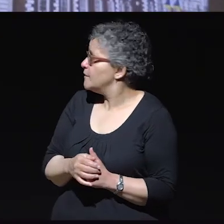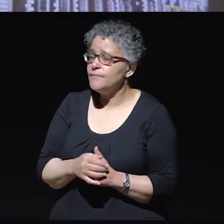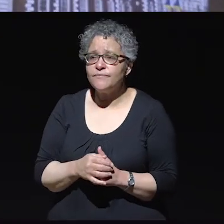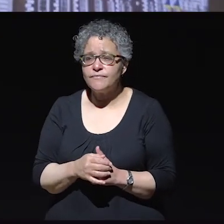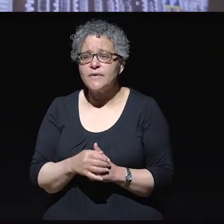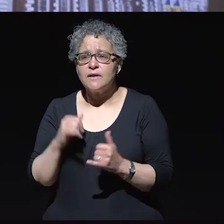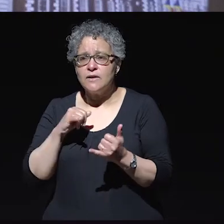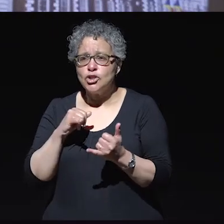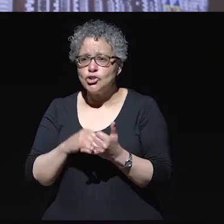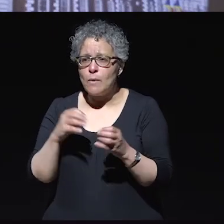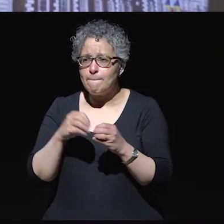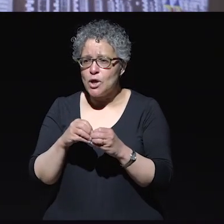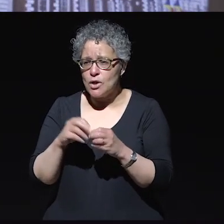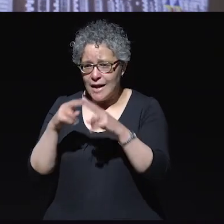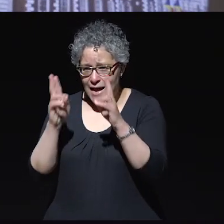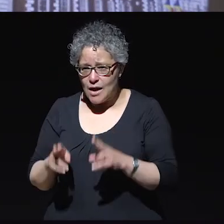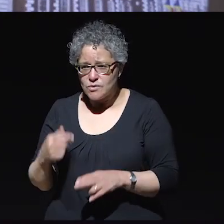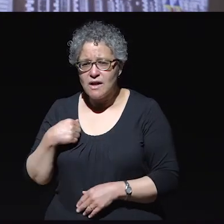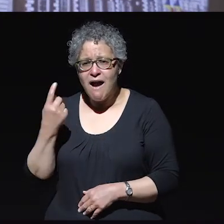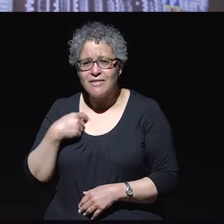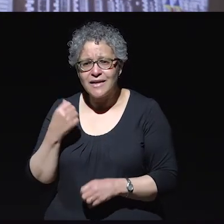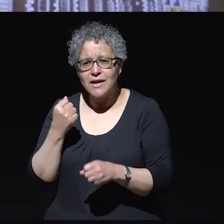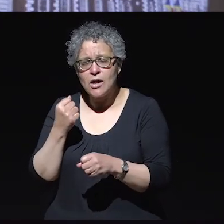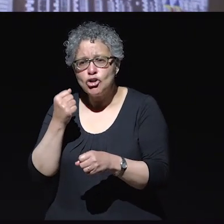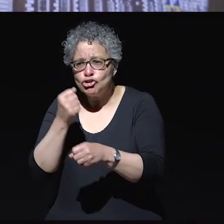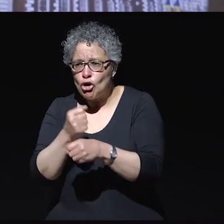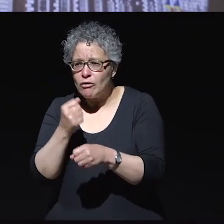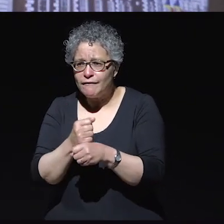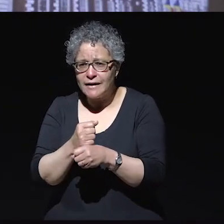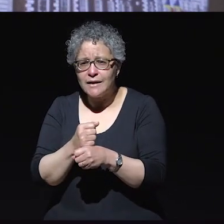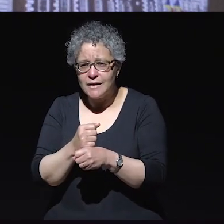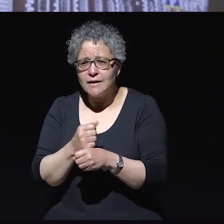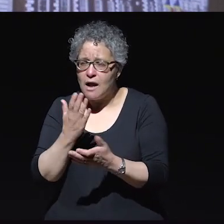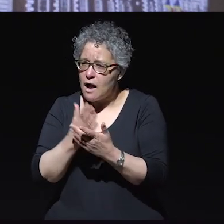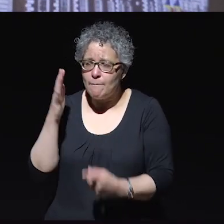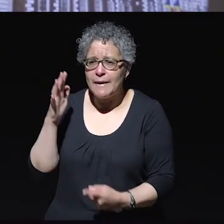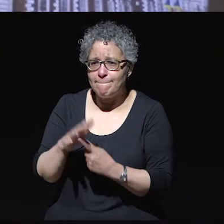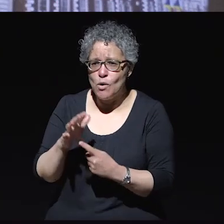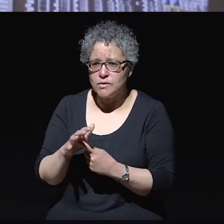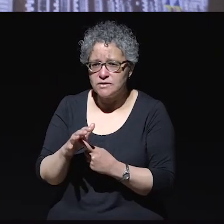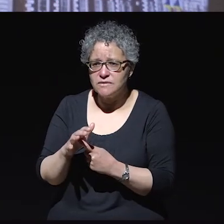And I think geography, as ever, is probably almost as important as artistic influence.